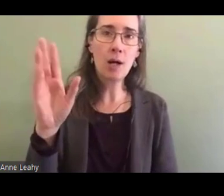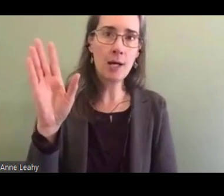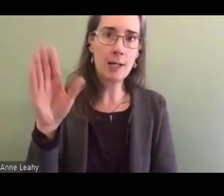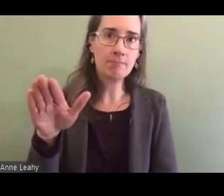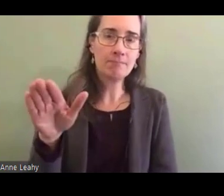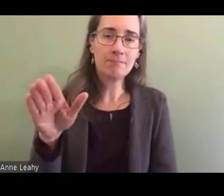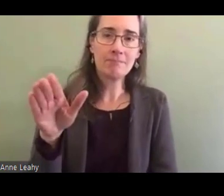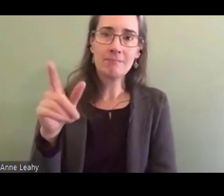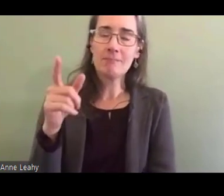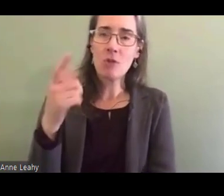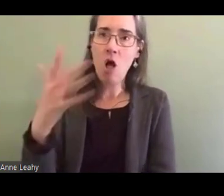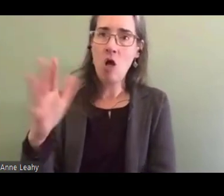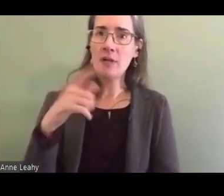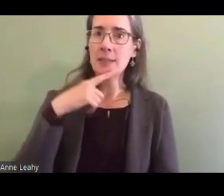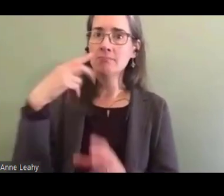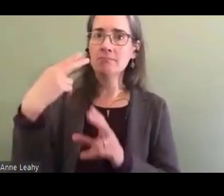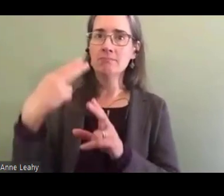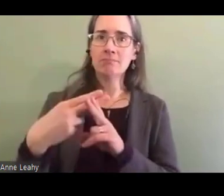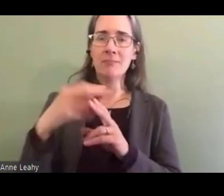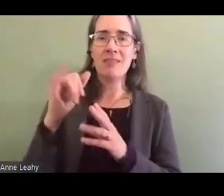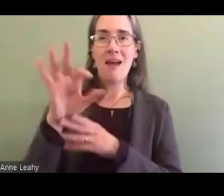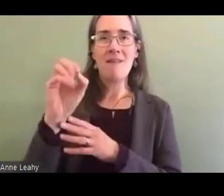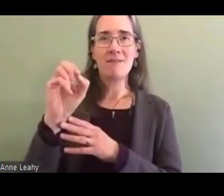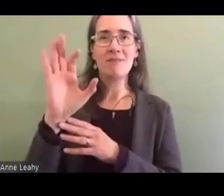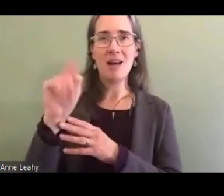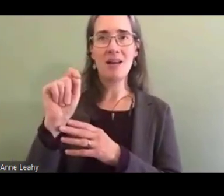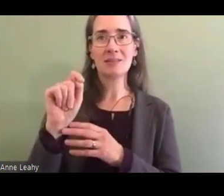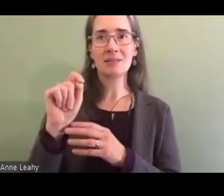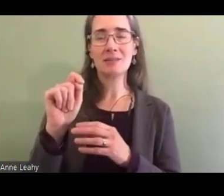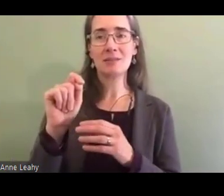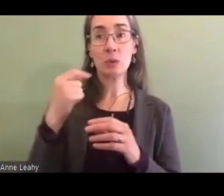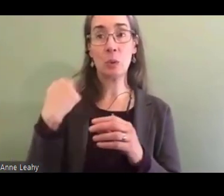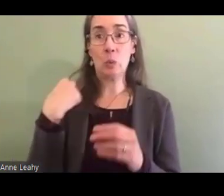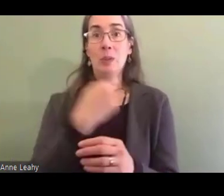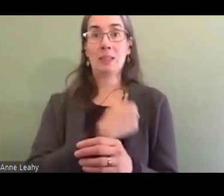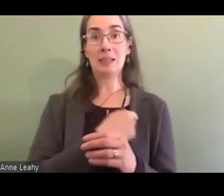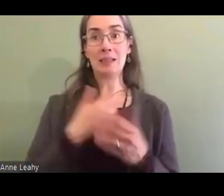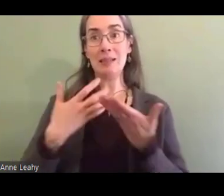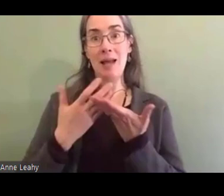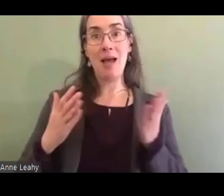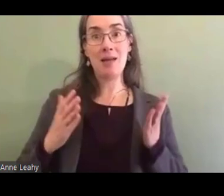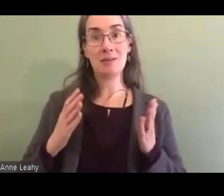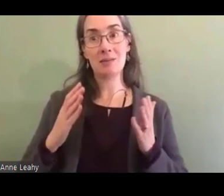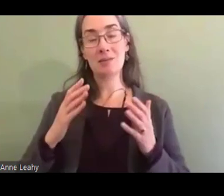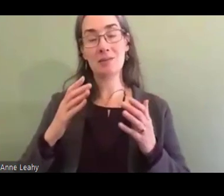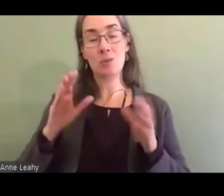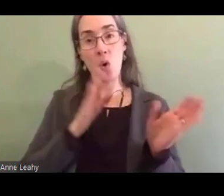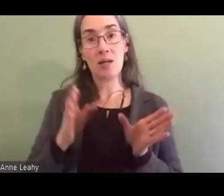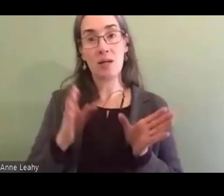You already alluded to the fact that we as the organized blind movement